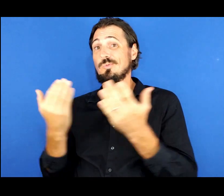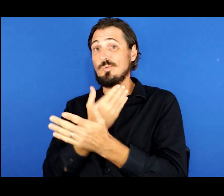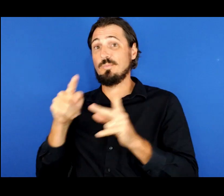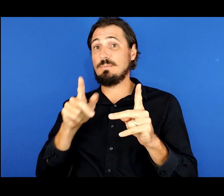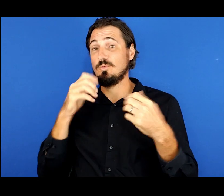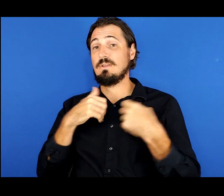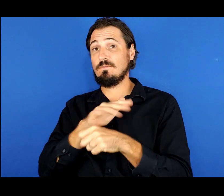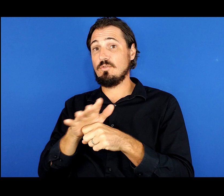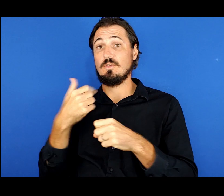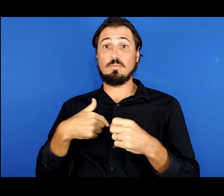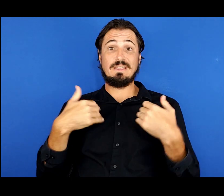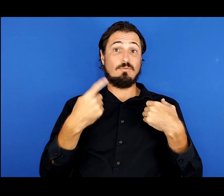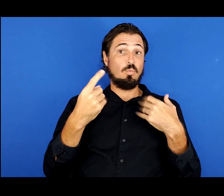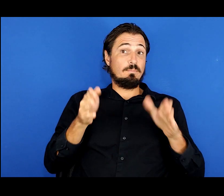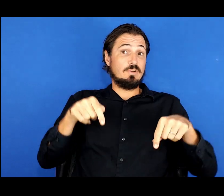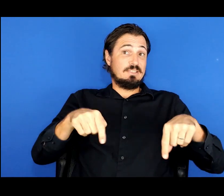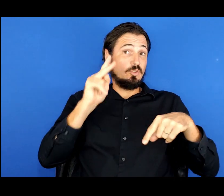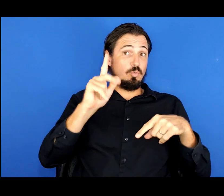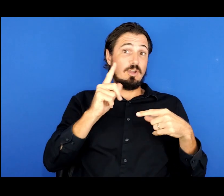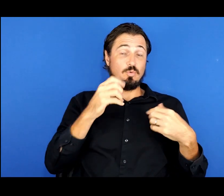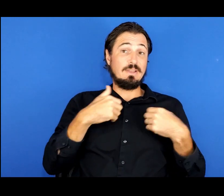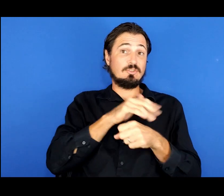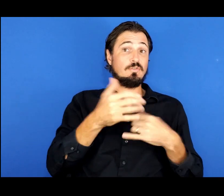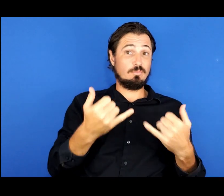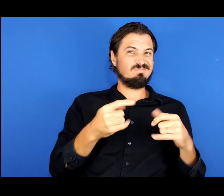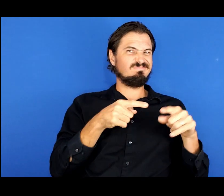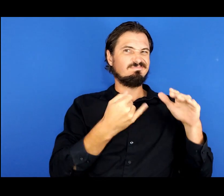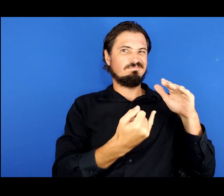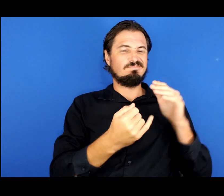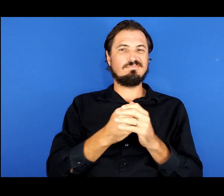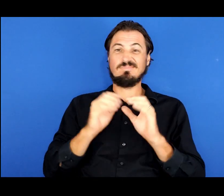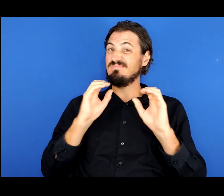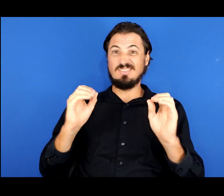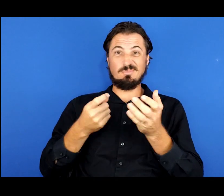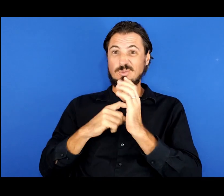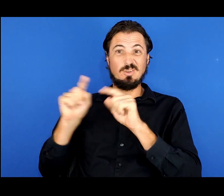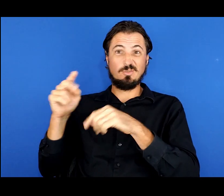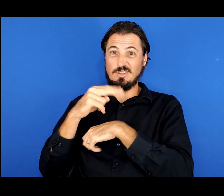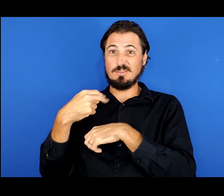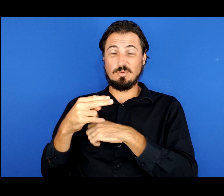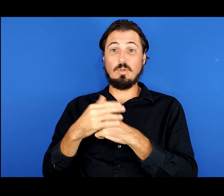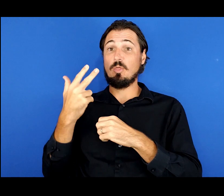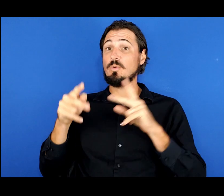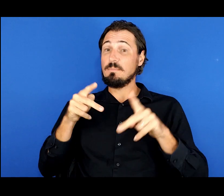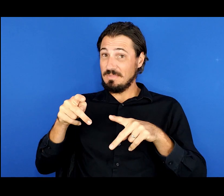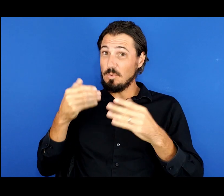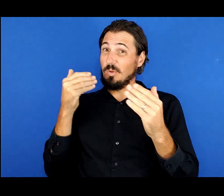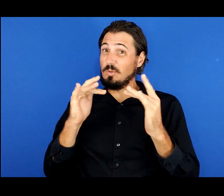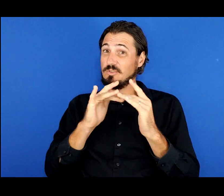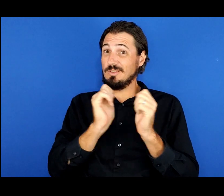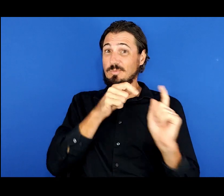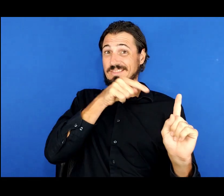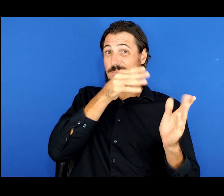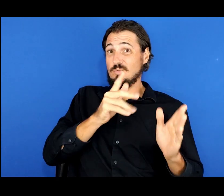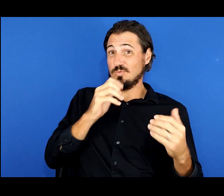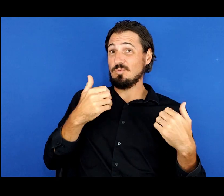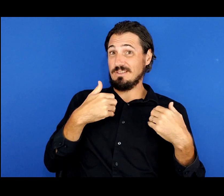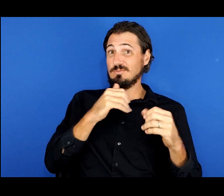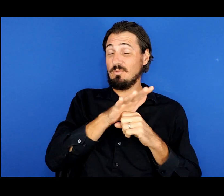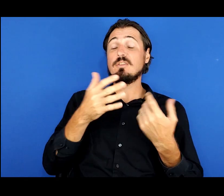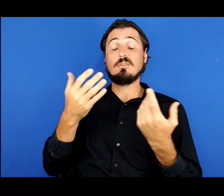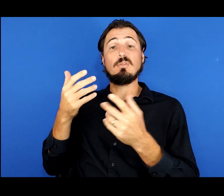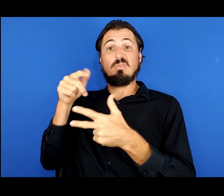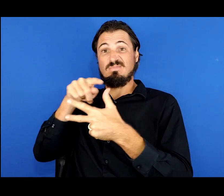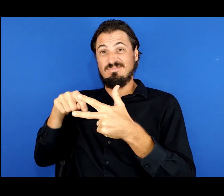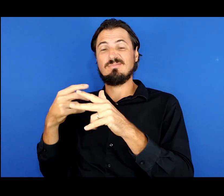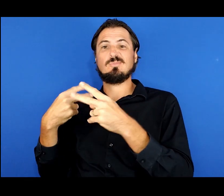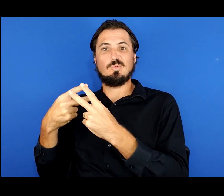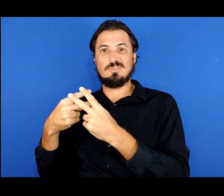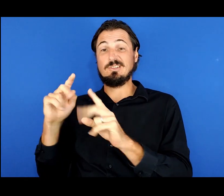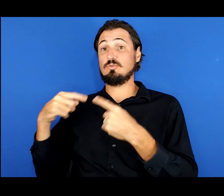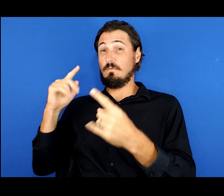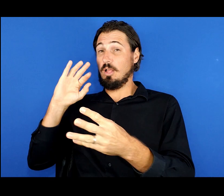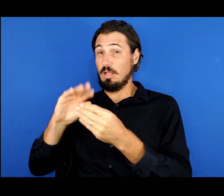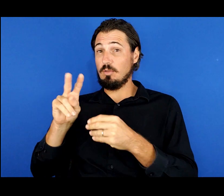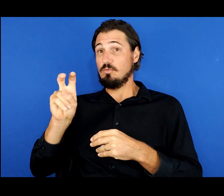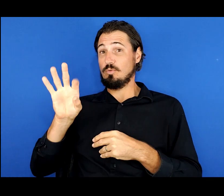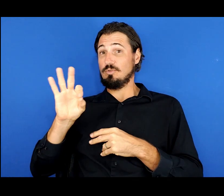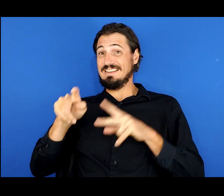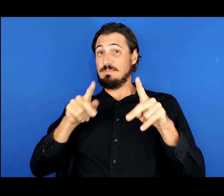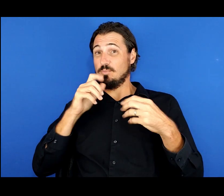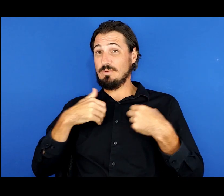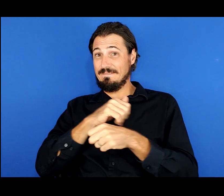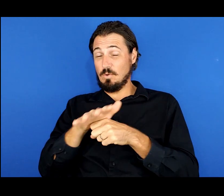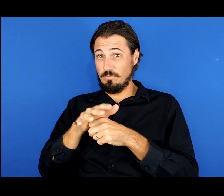We currently have 1 active case in isolation. None are hospitalized. We have 3 people in health-directed quarantine as close contacts. Our cumulative case count is now 209, including 178